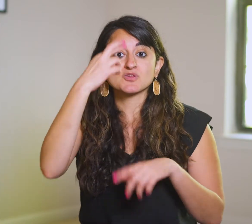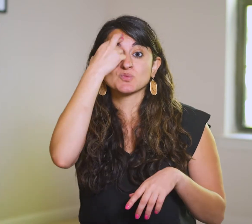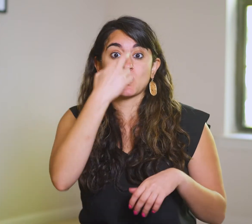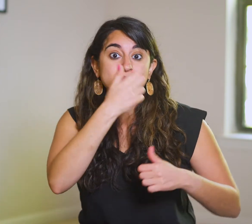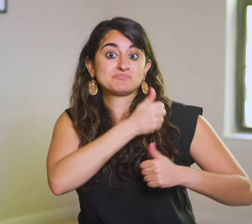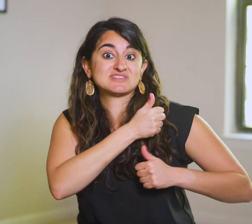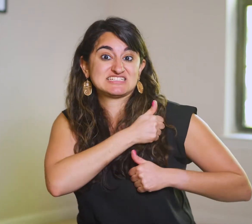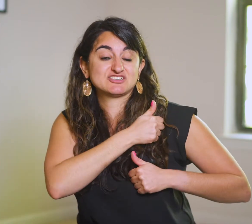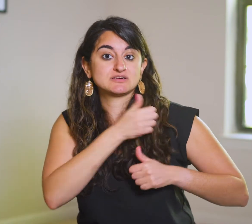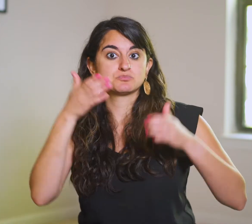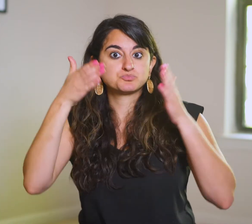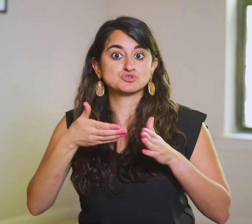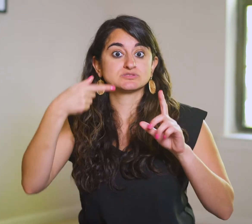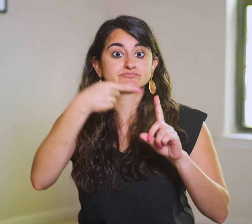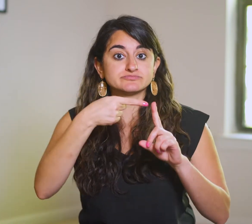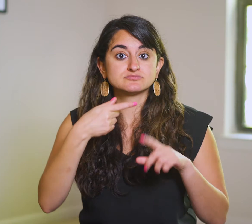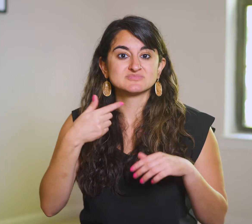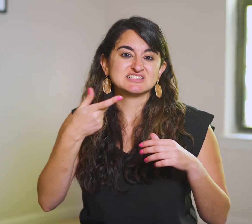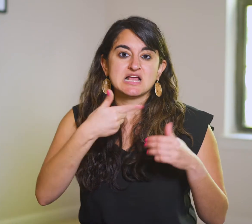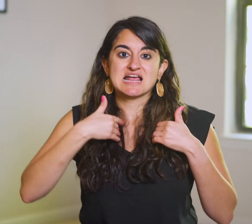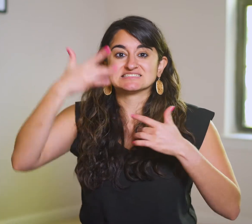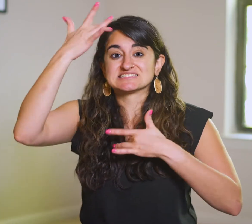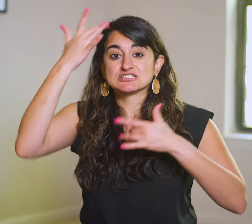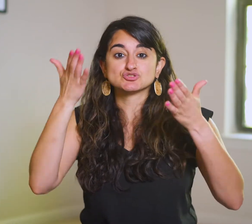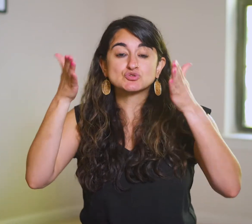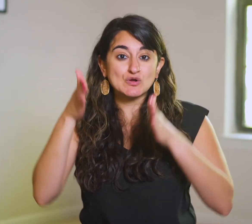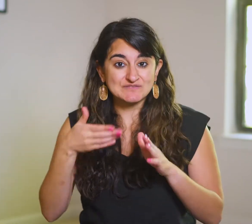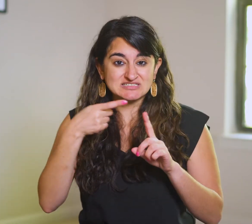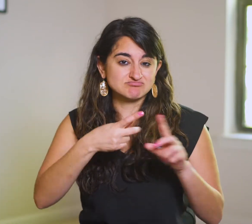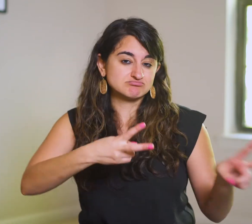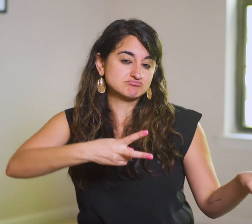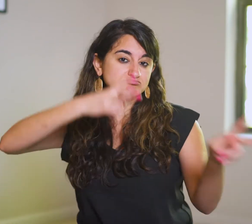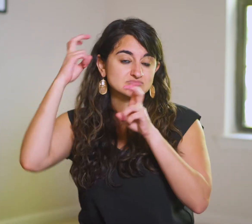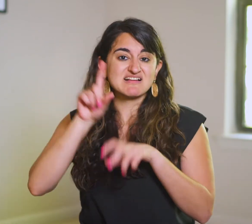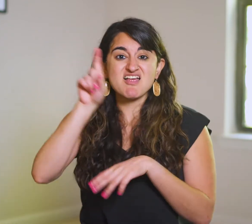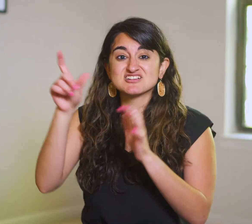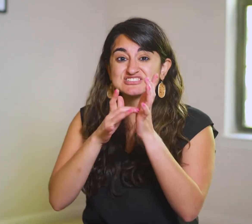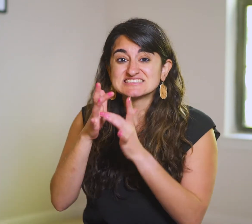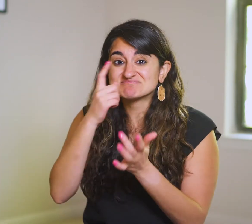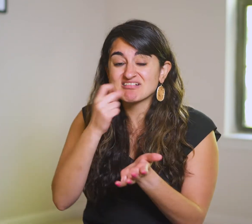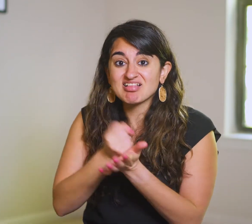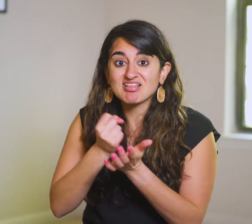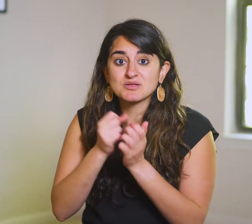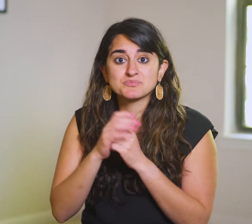a Roman military official has a sick servant and asks Jesus for help.